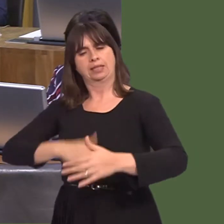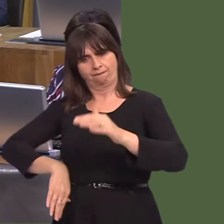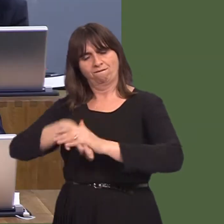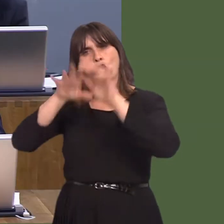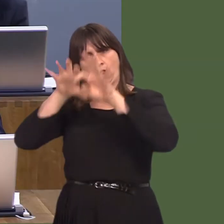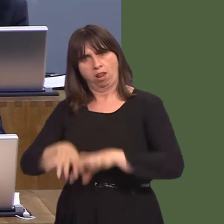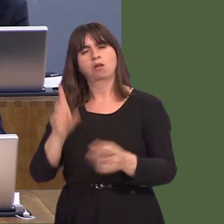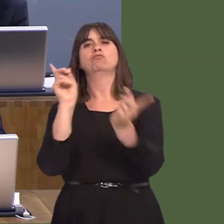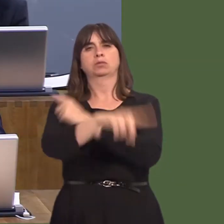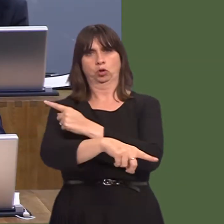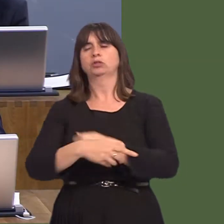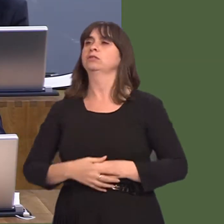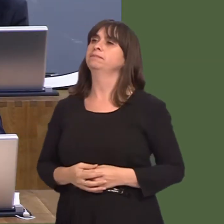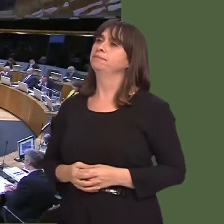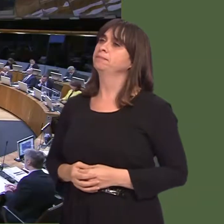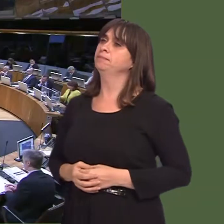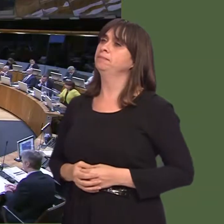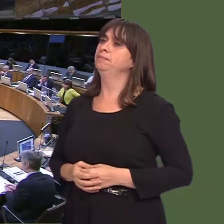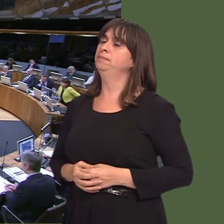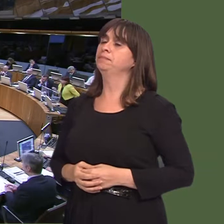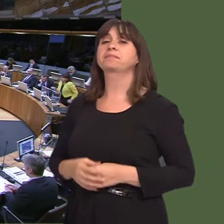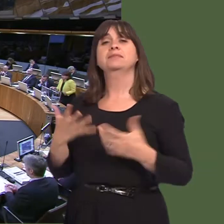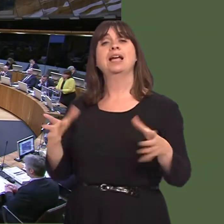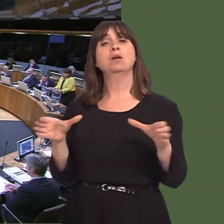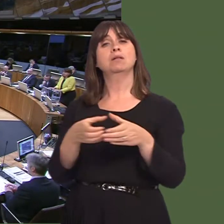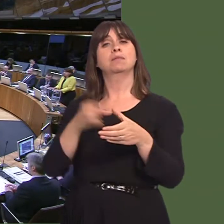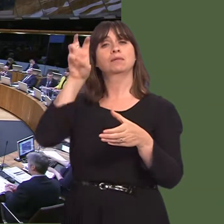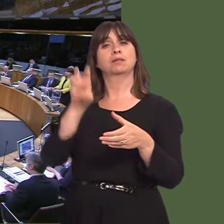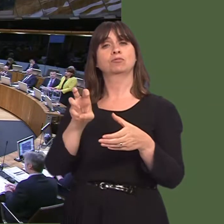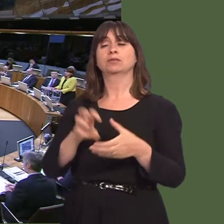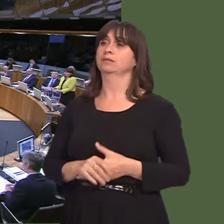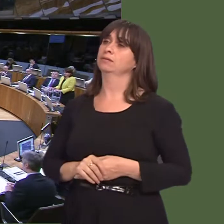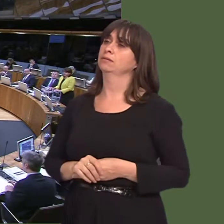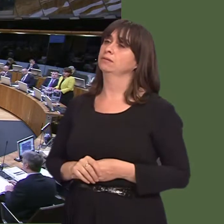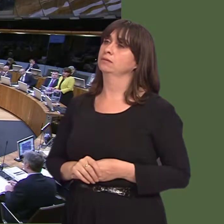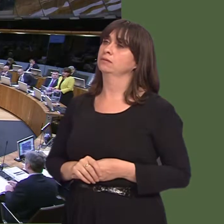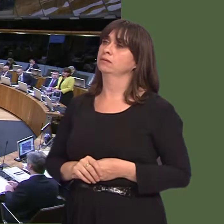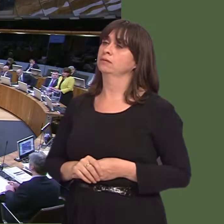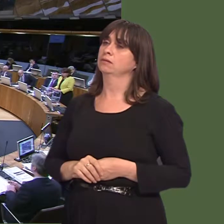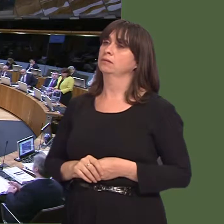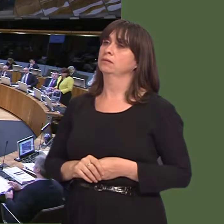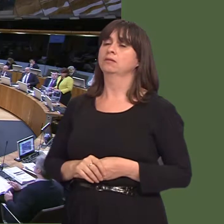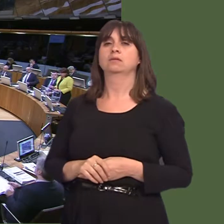Y Llywydd / The Llywydd: Arweinydd Plaid Cymru, Leanne Wood. Leanne Wood AM: Diolch, Llywydd. A third of Welsh children live in poverty.